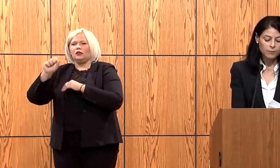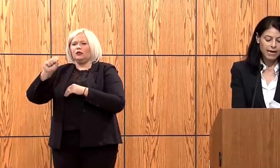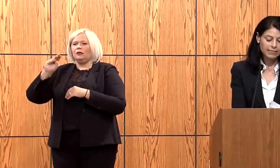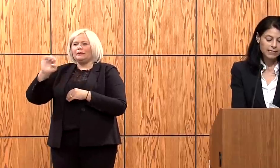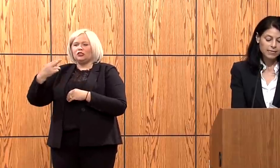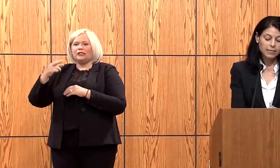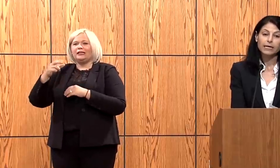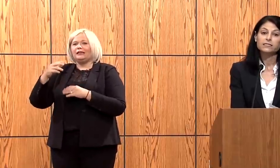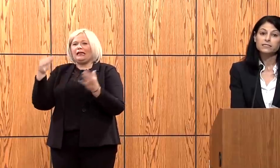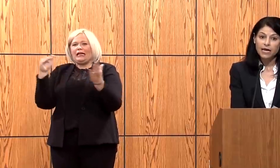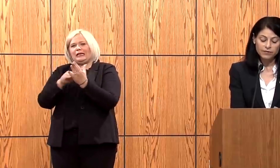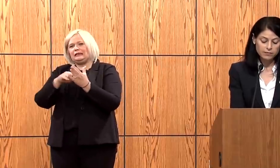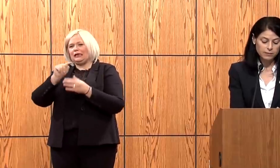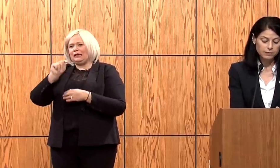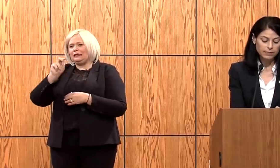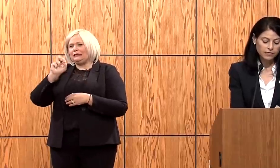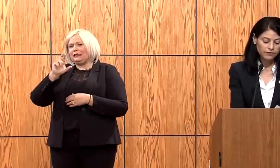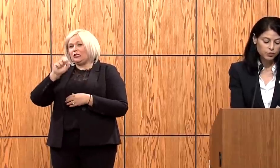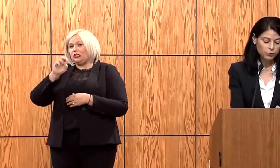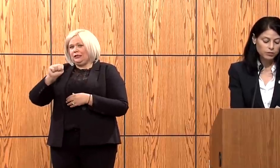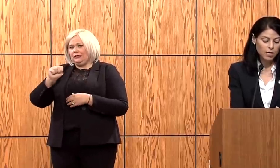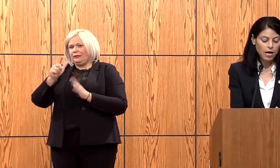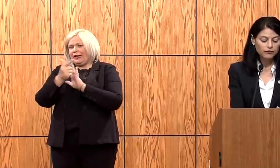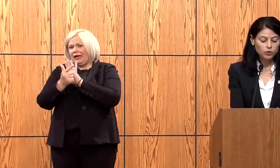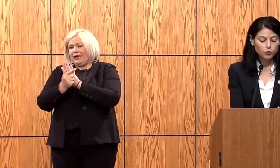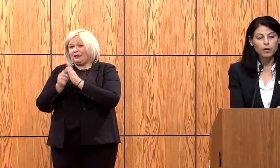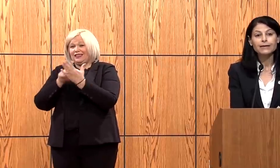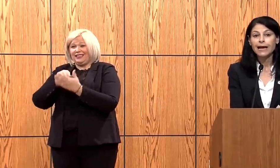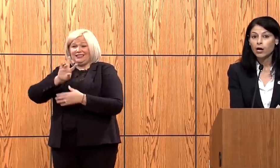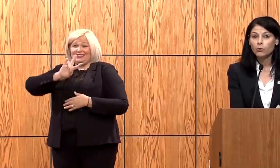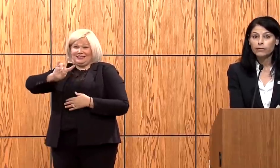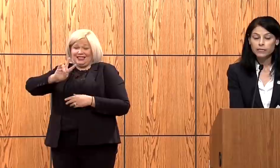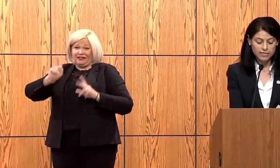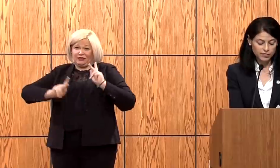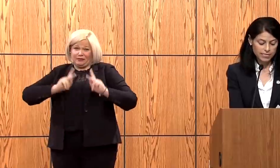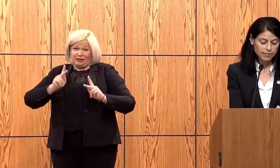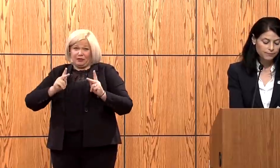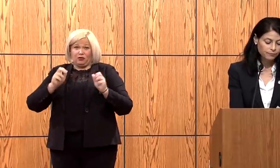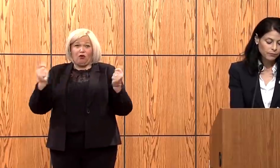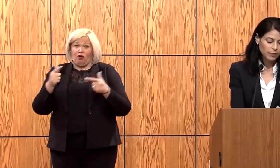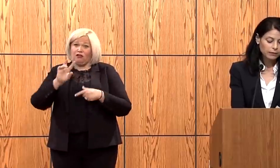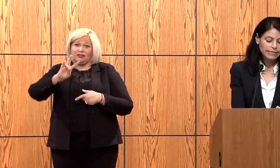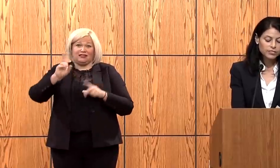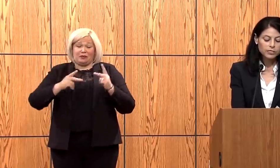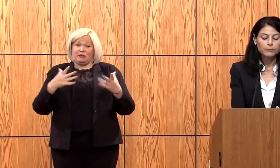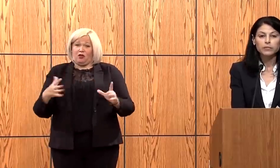ADDITIONAL CHARGES SO I’D LIKE TO ANNOUNCE THE FOLLOWING TO ANNOUNCE THE FOLLOWING PRELIMINARY CHARGES PURSUANT TO PRELIMINARY CHARGES PURSUANT TO THE MICHIGAN ANTI-TERRORISM ACT THE MICHIGAN ANTI-TERRORISM ACT AGAINST SEVEN INDIVIDUALS, ALL